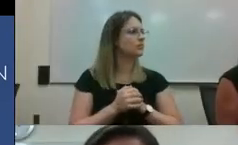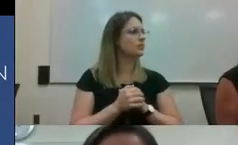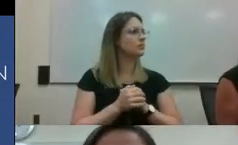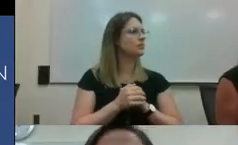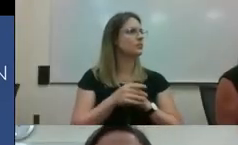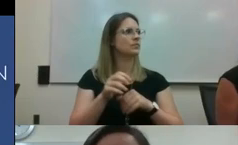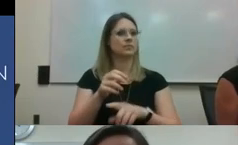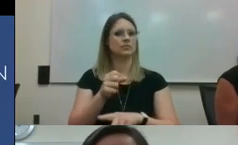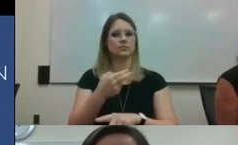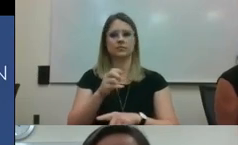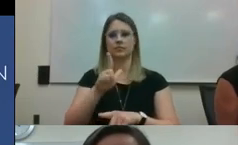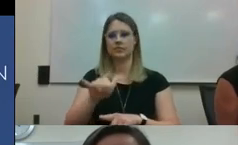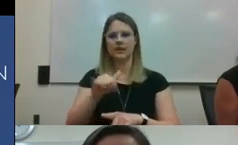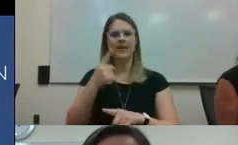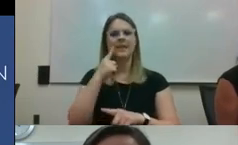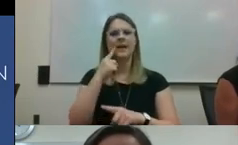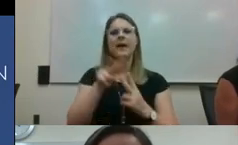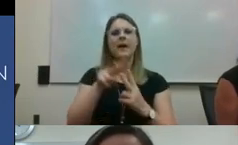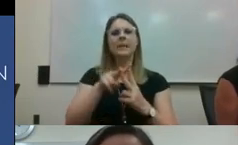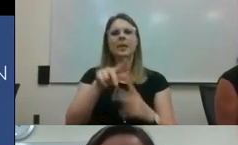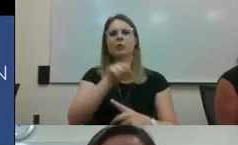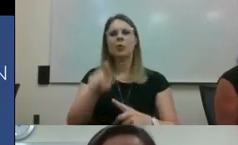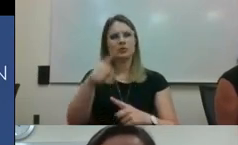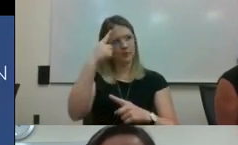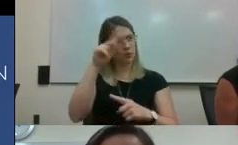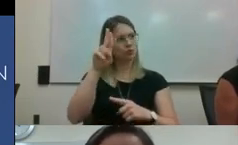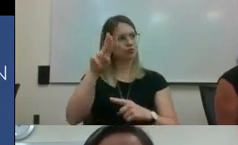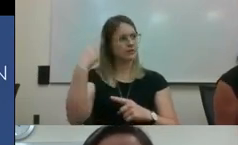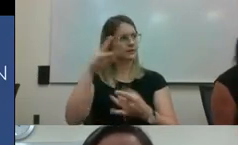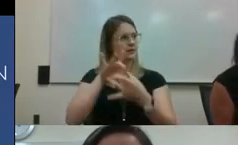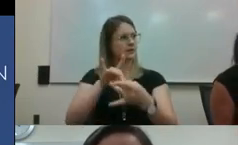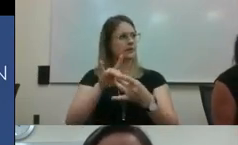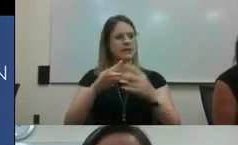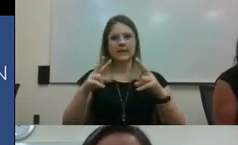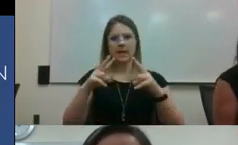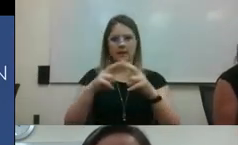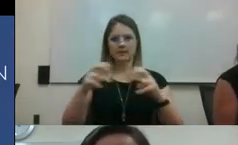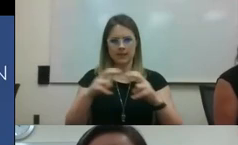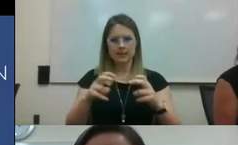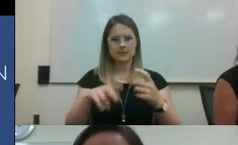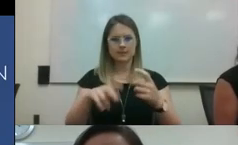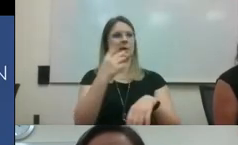for Kristina around the assessment. And then one big one probably for Josh.